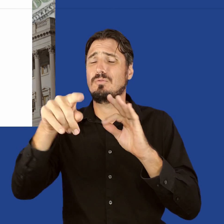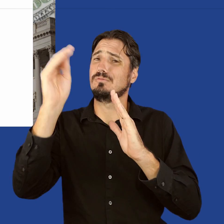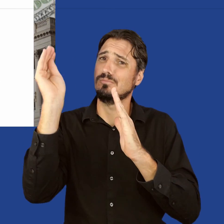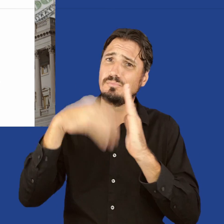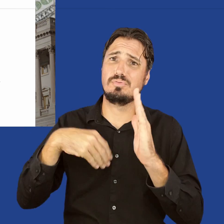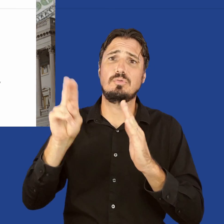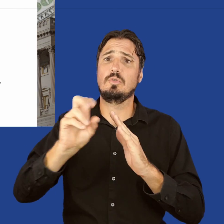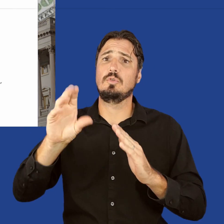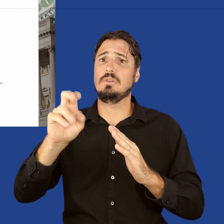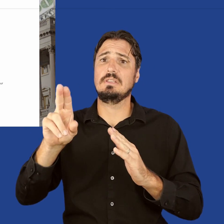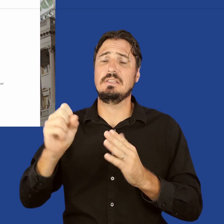important to our community